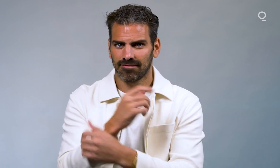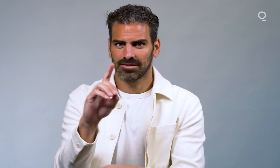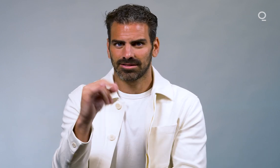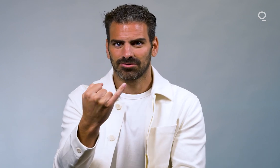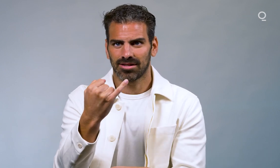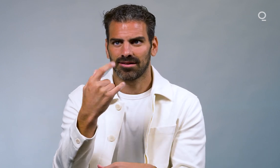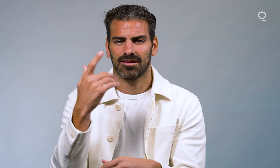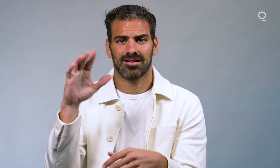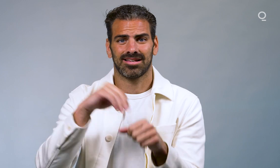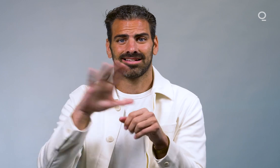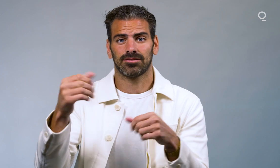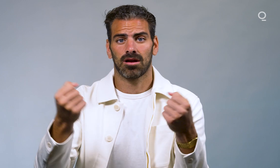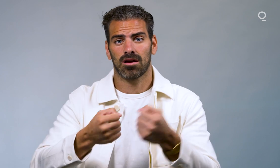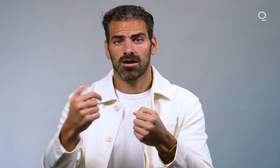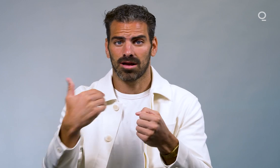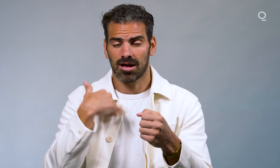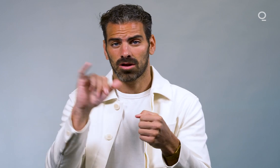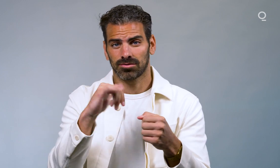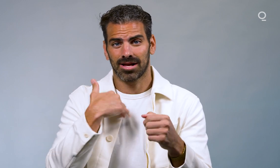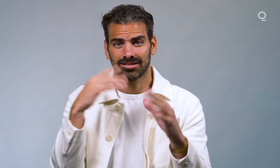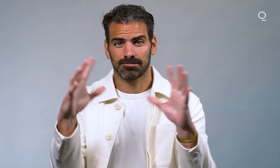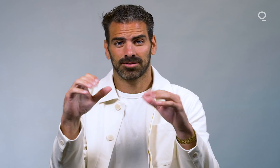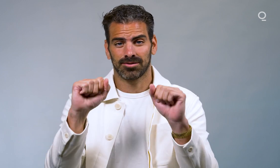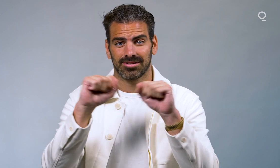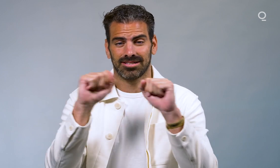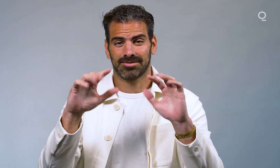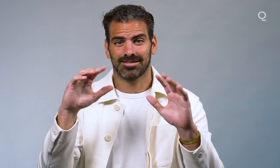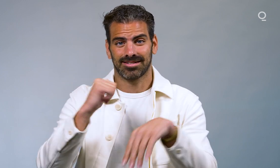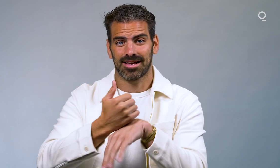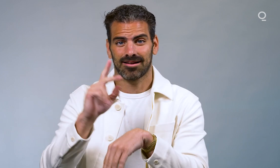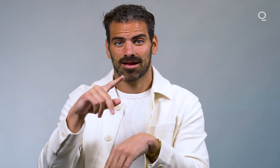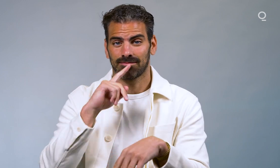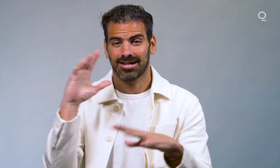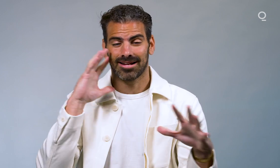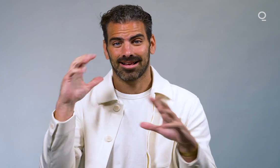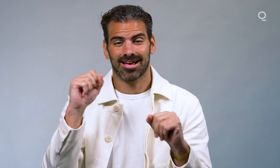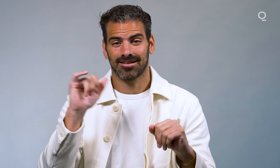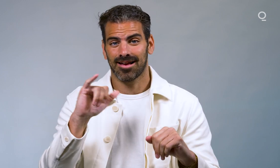and my brother who's deaf loves DJing right. In his car, he's got an insane sound system.